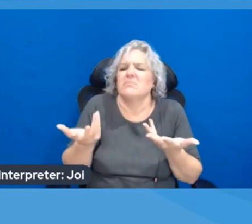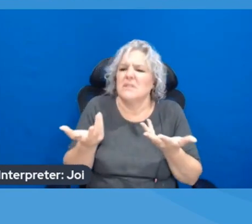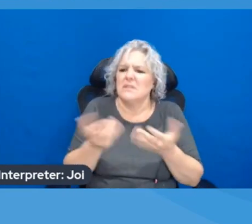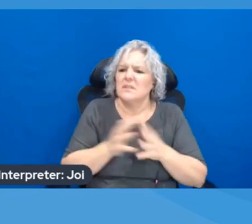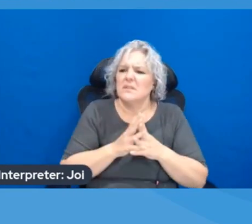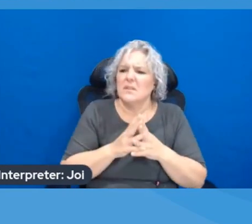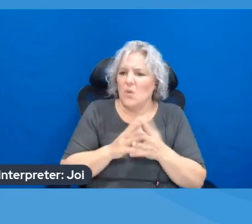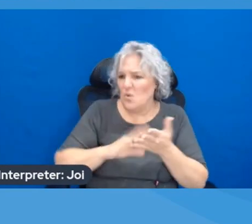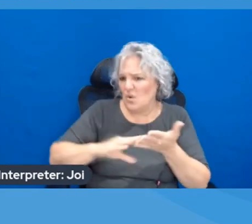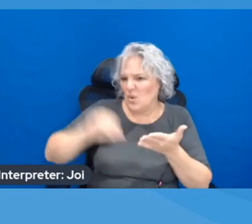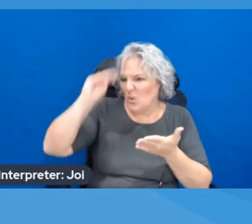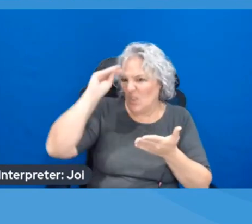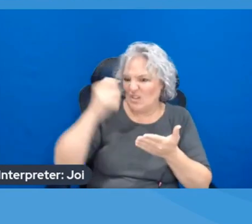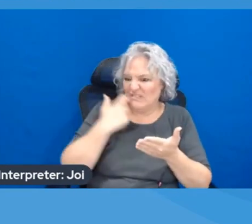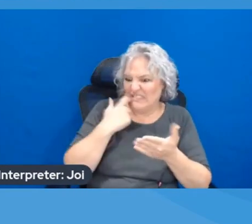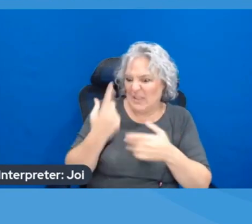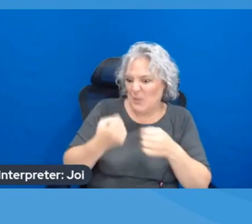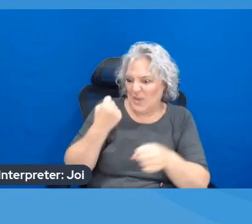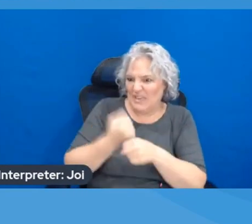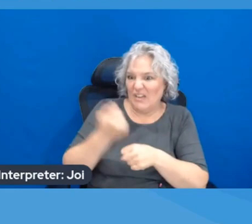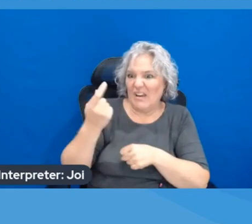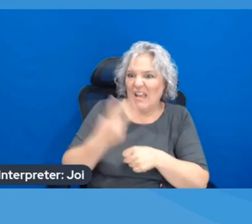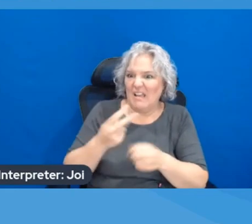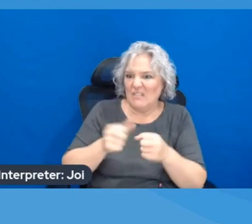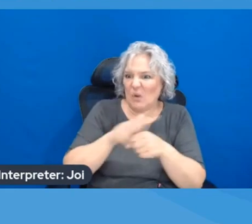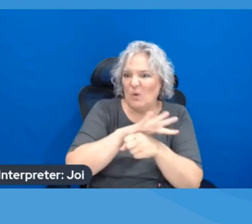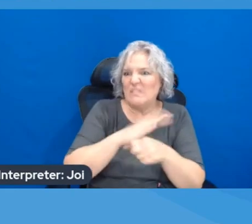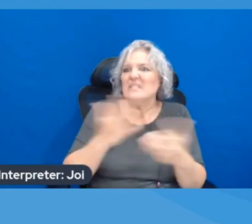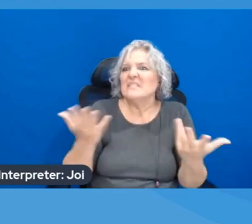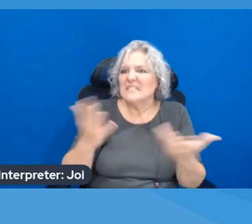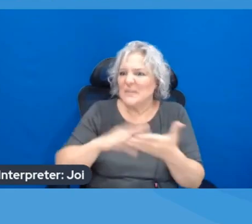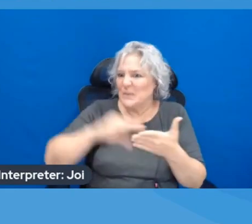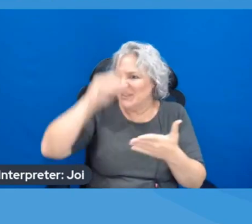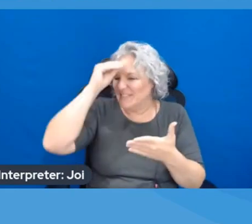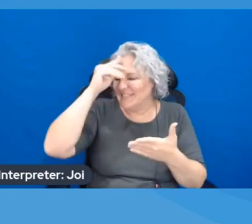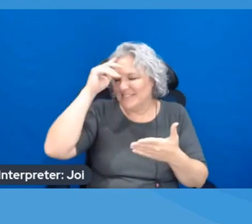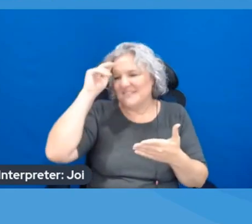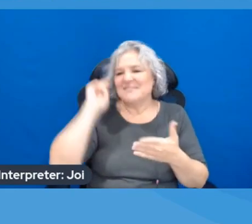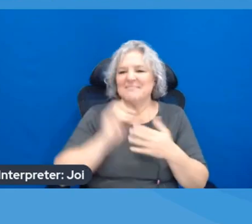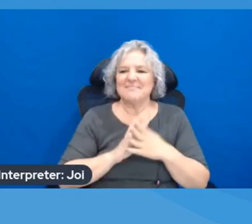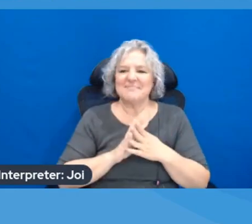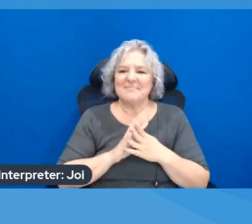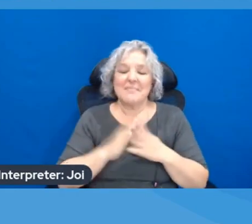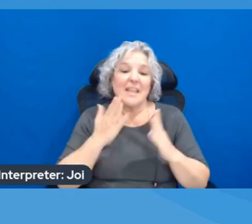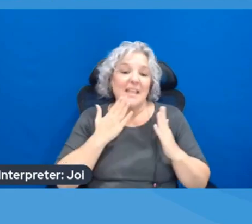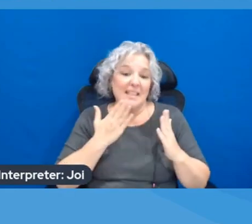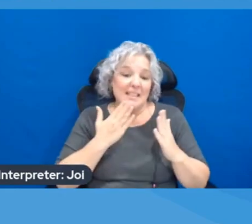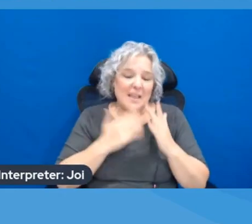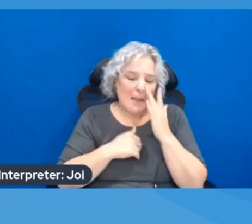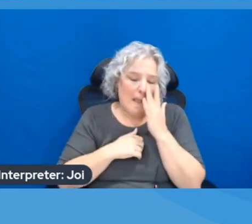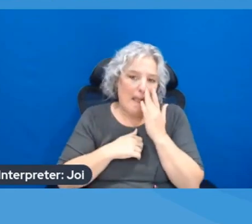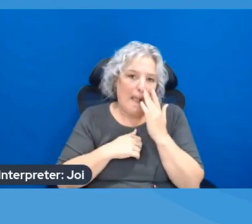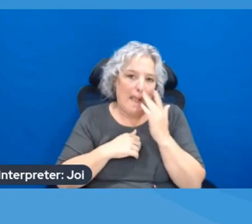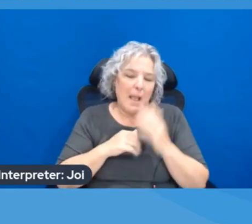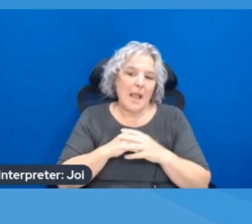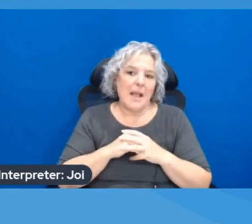from the pandemic so far? Thank you, Ms. Sherri and Ms. Katie. Yes.